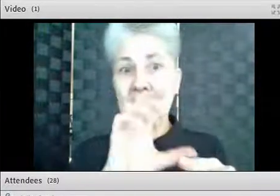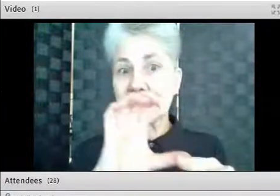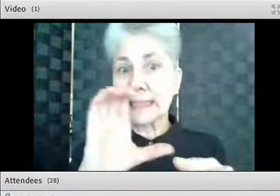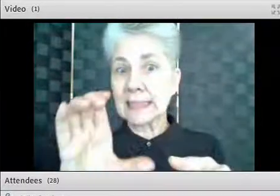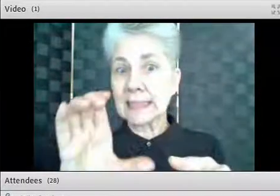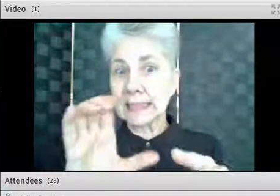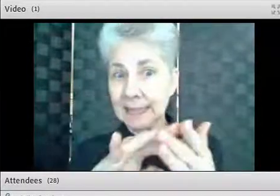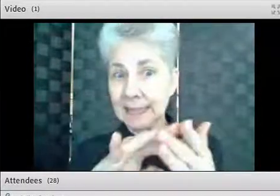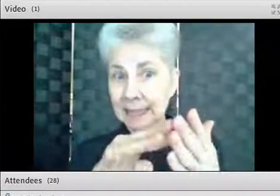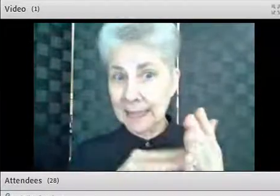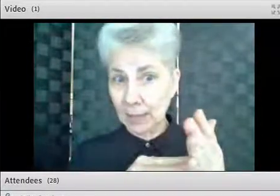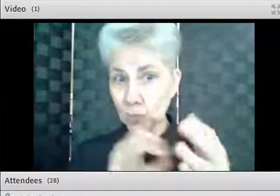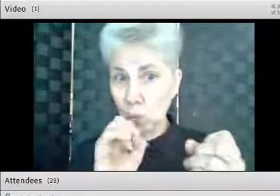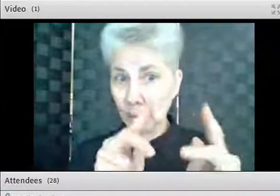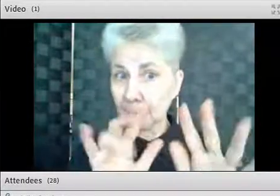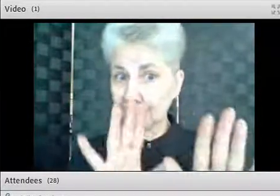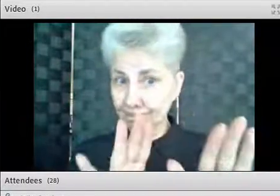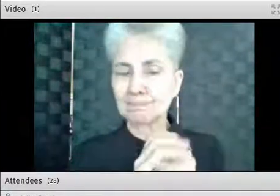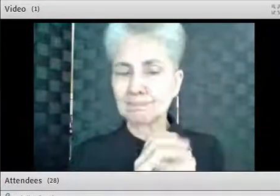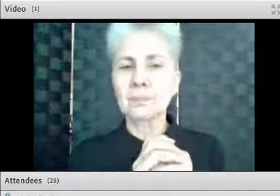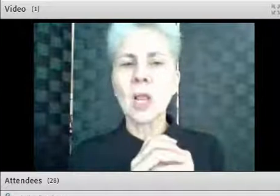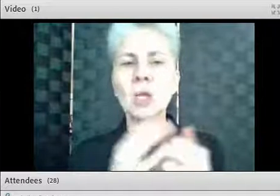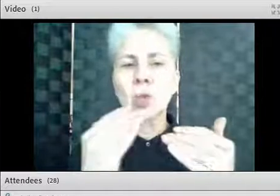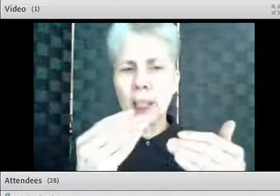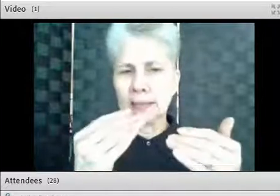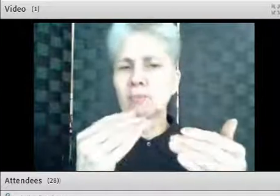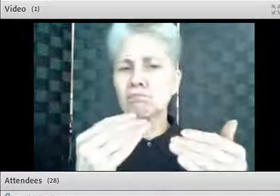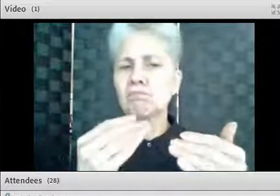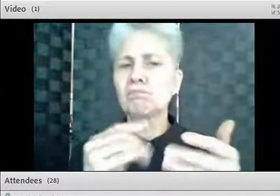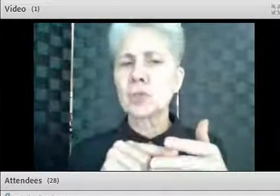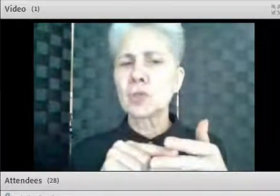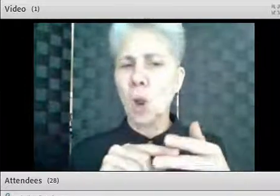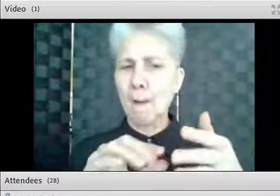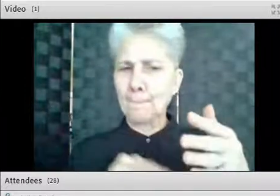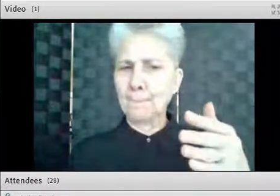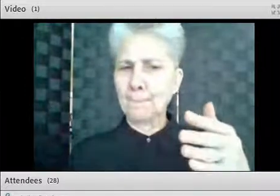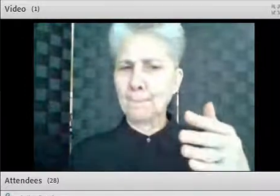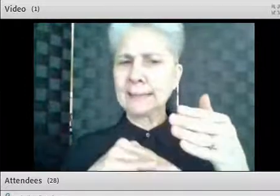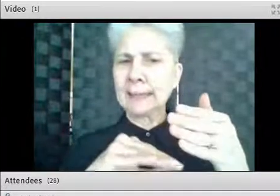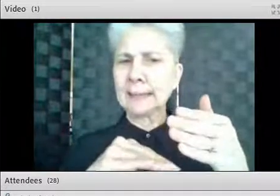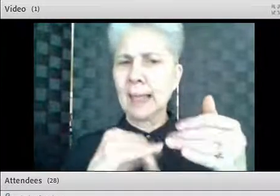So let's just start very basics at the end.